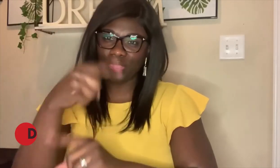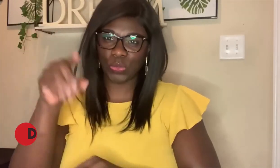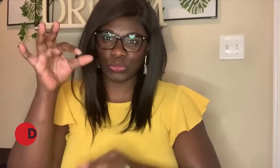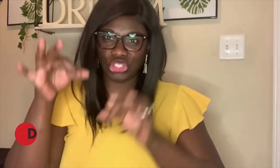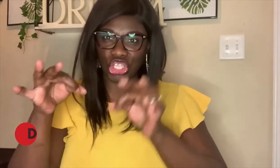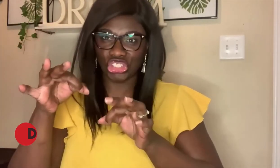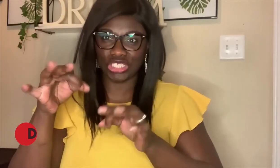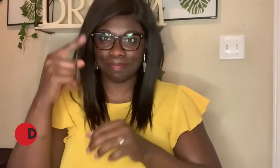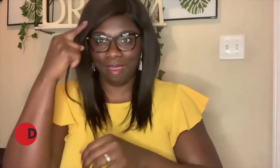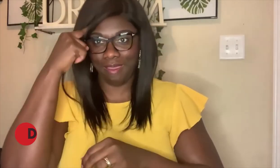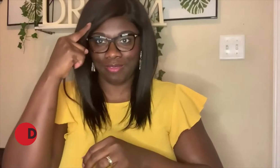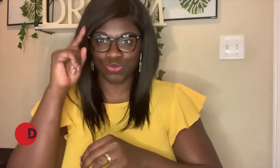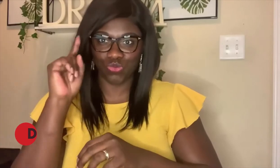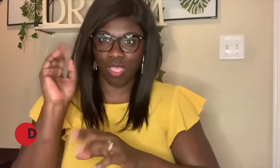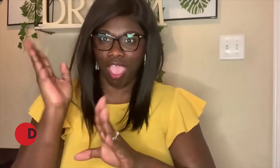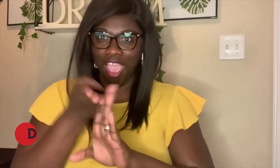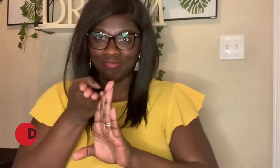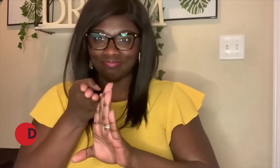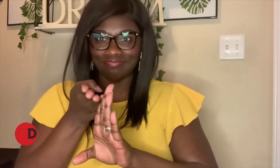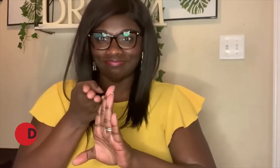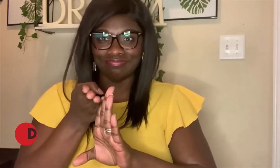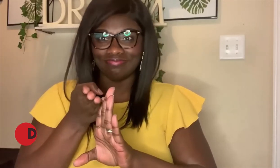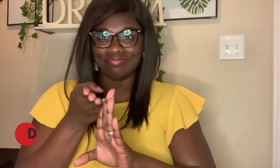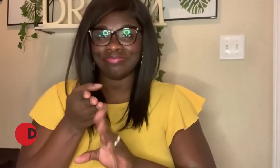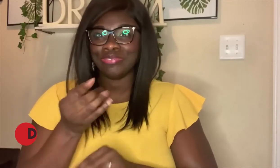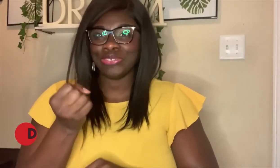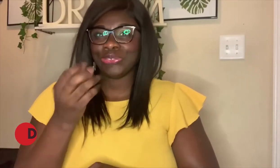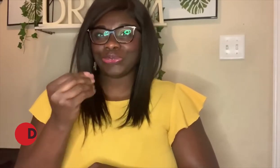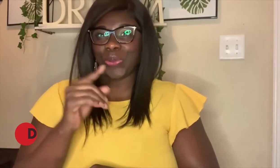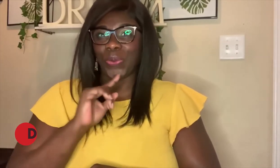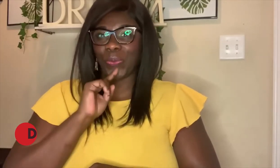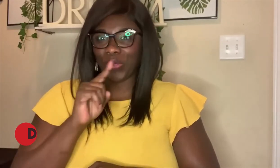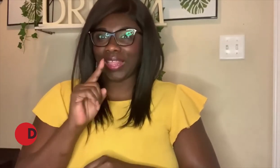it had to be impactful on the judges’ minds and convincing!